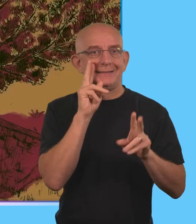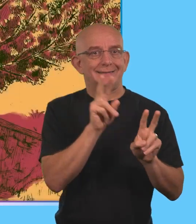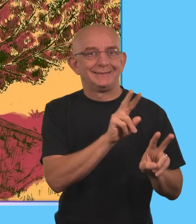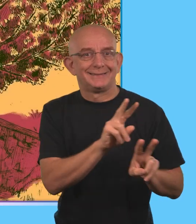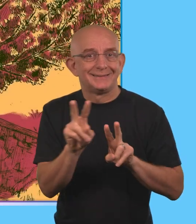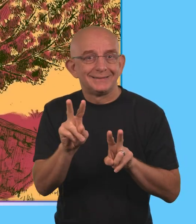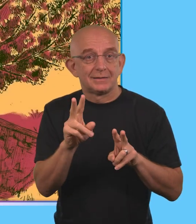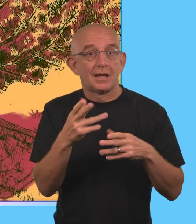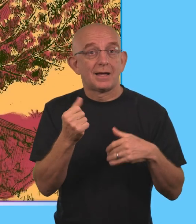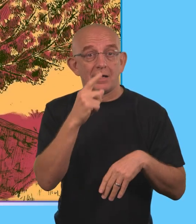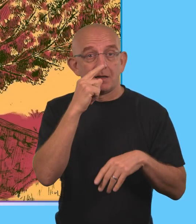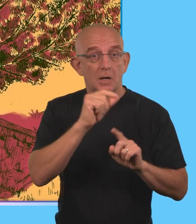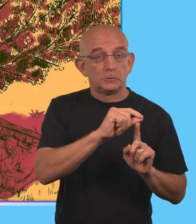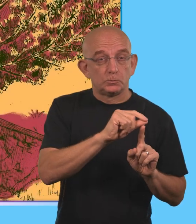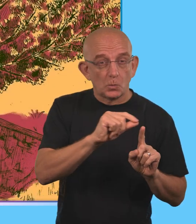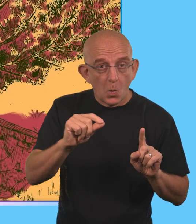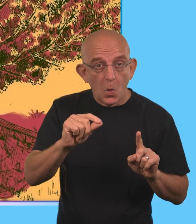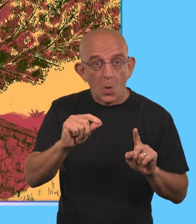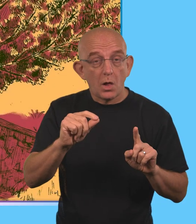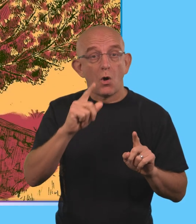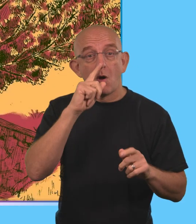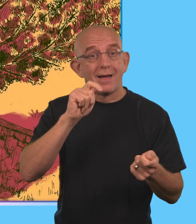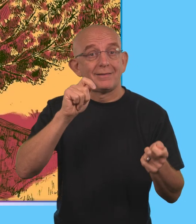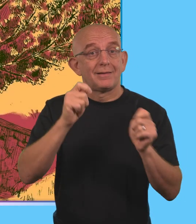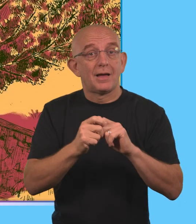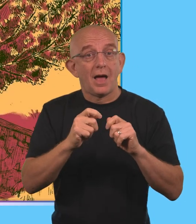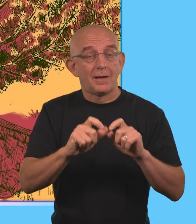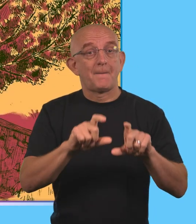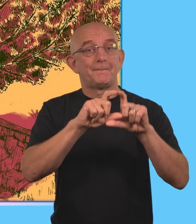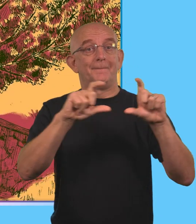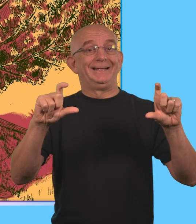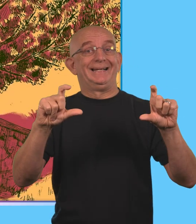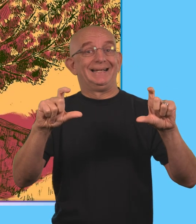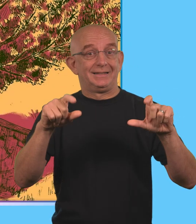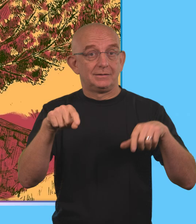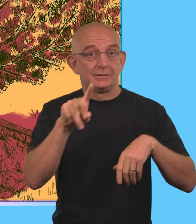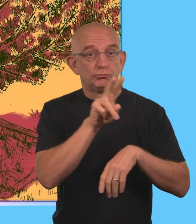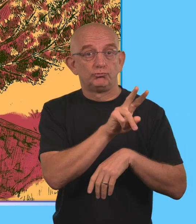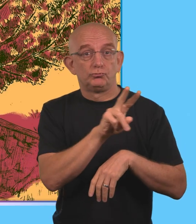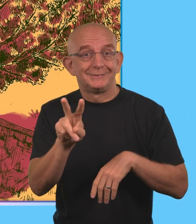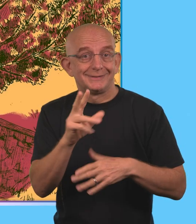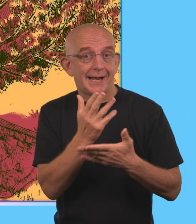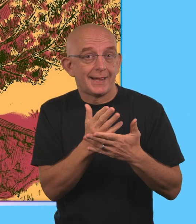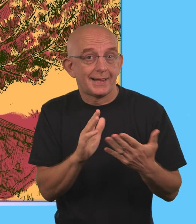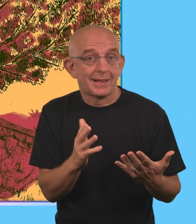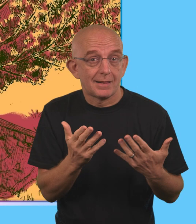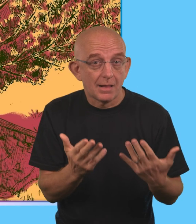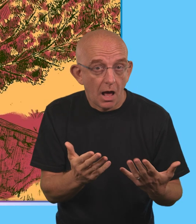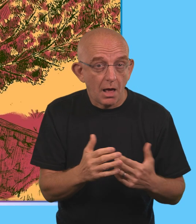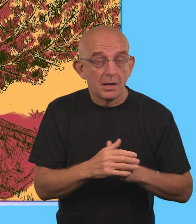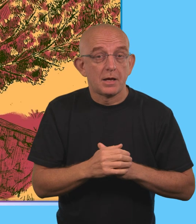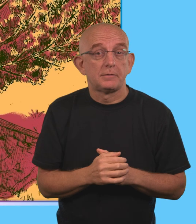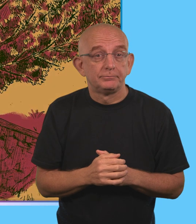Five font sizes are available from very small... to very big.